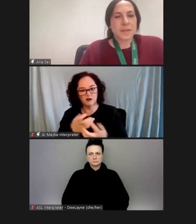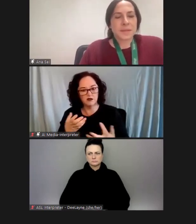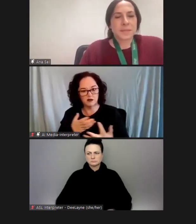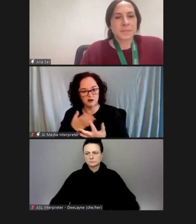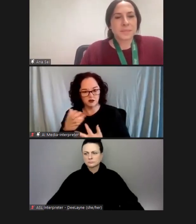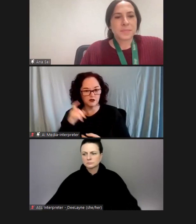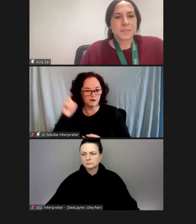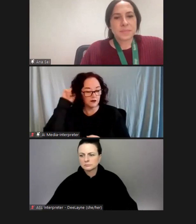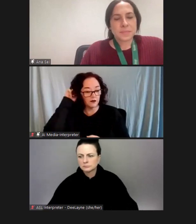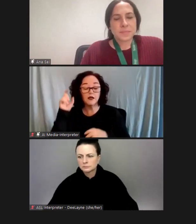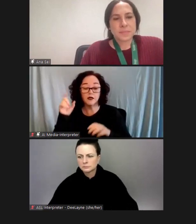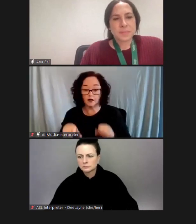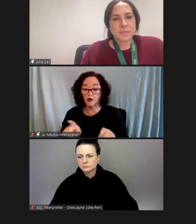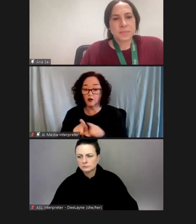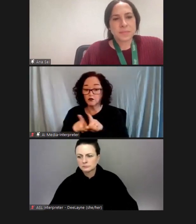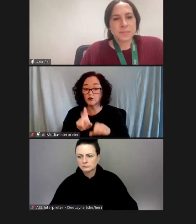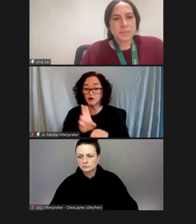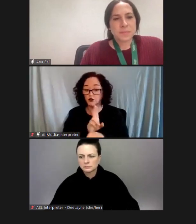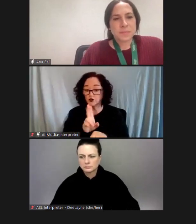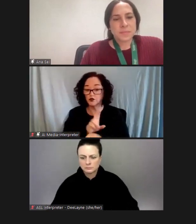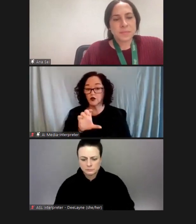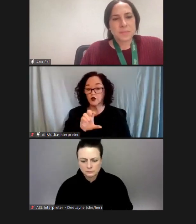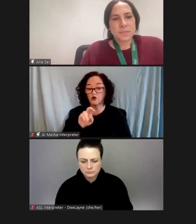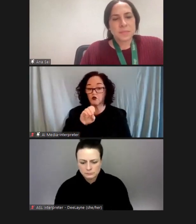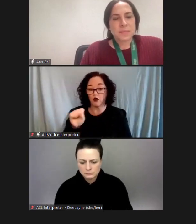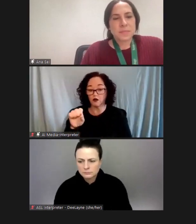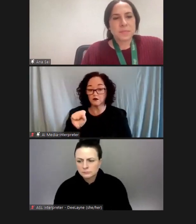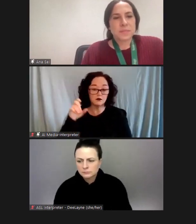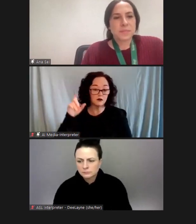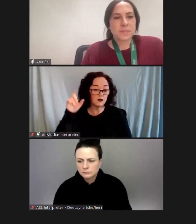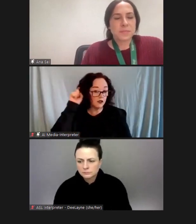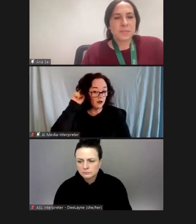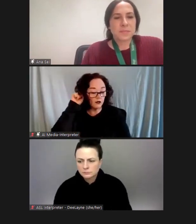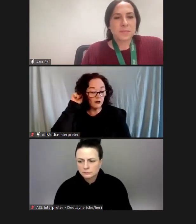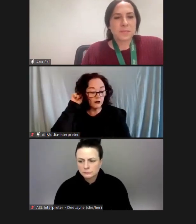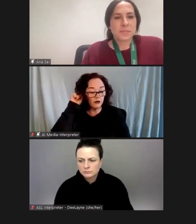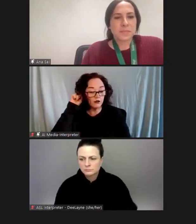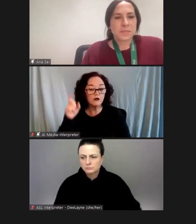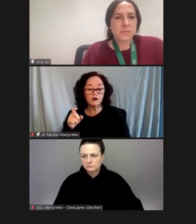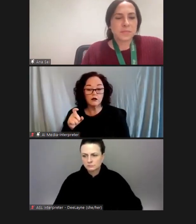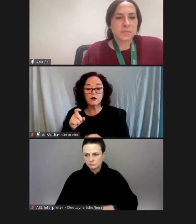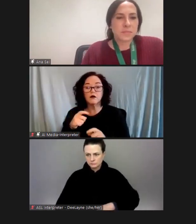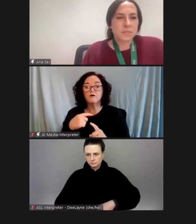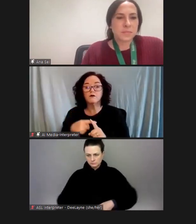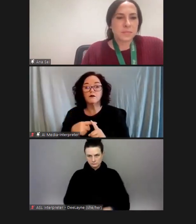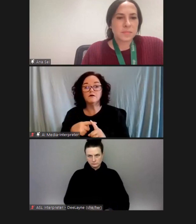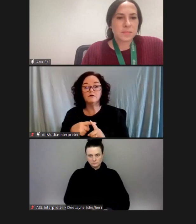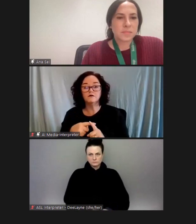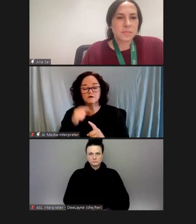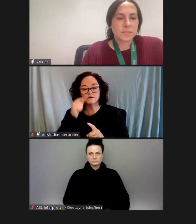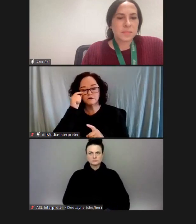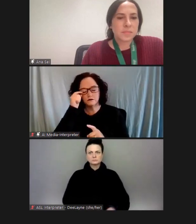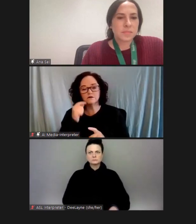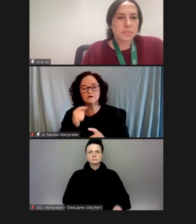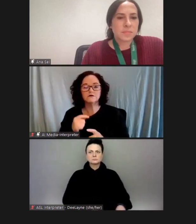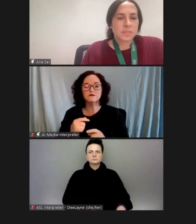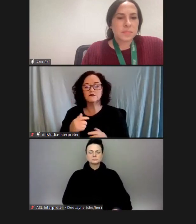hearing aid with these kids and the